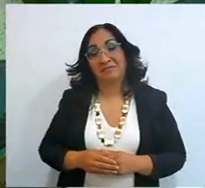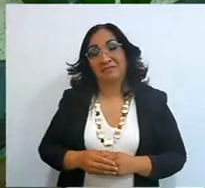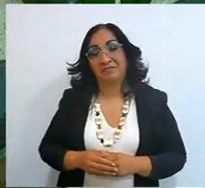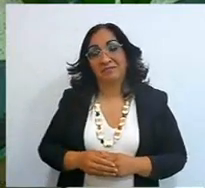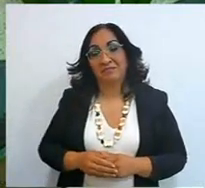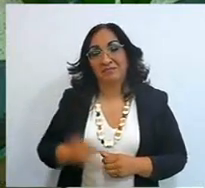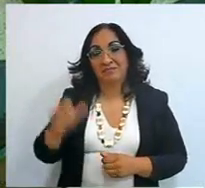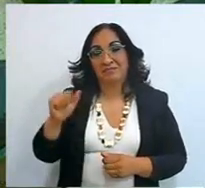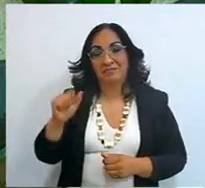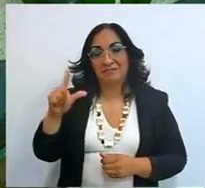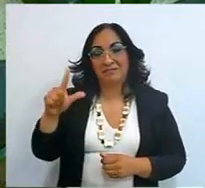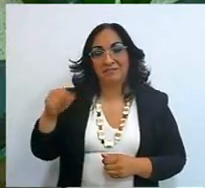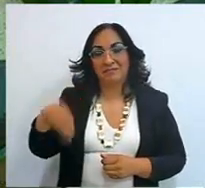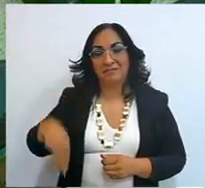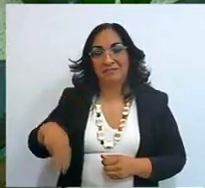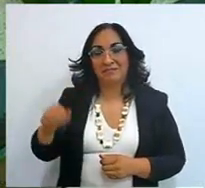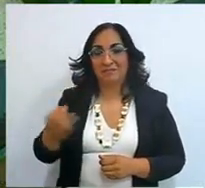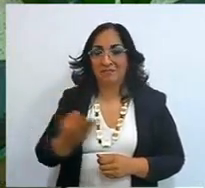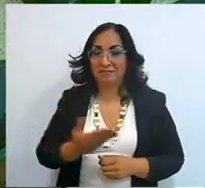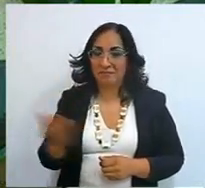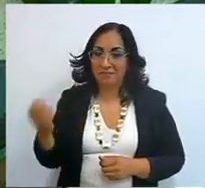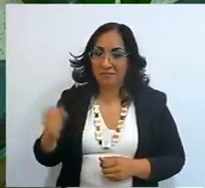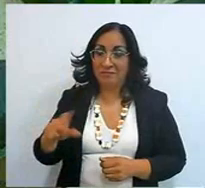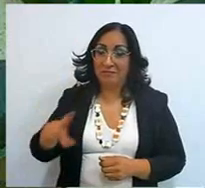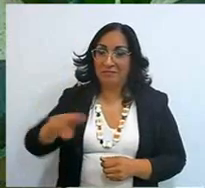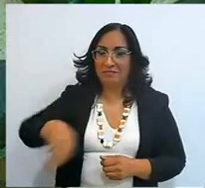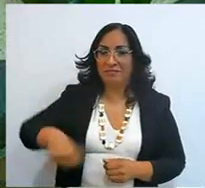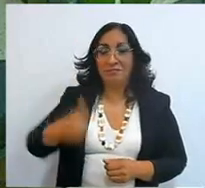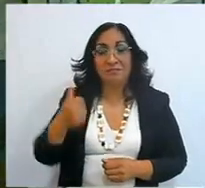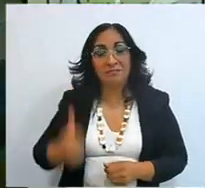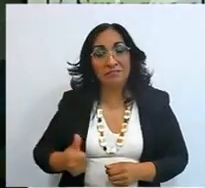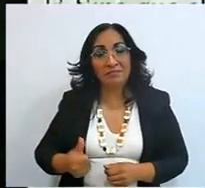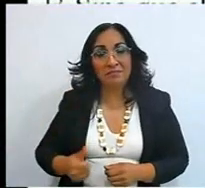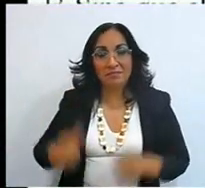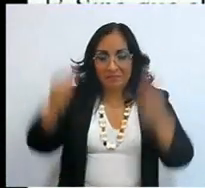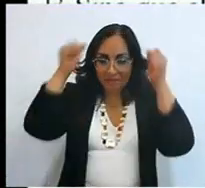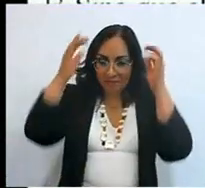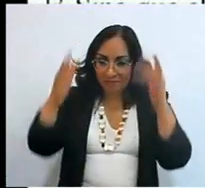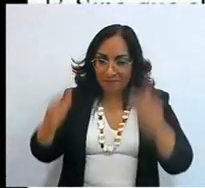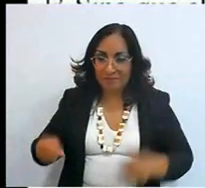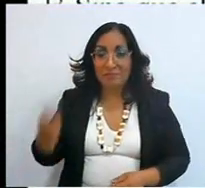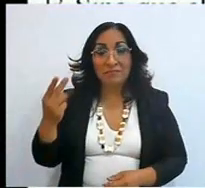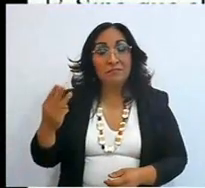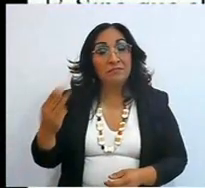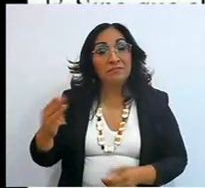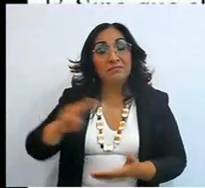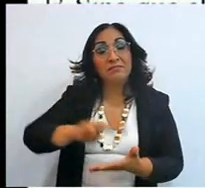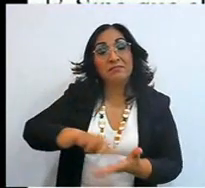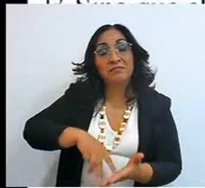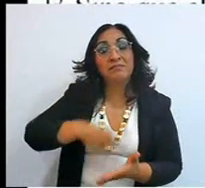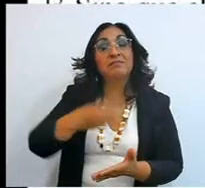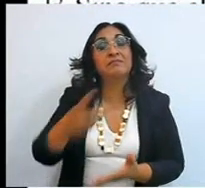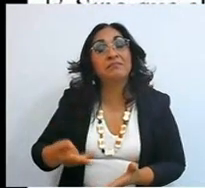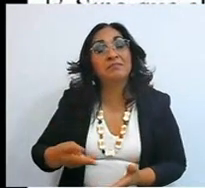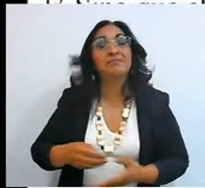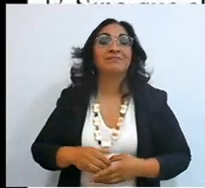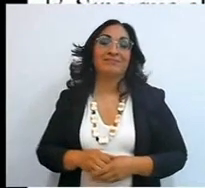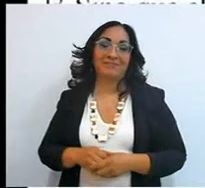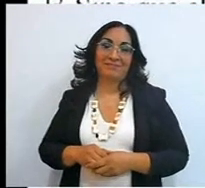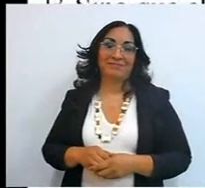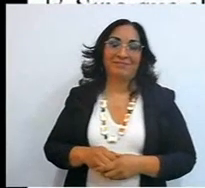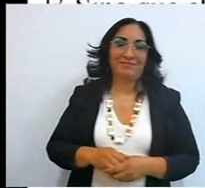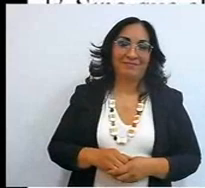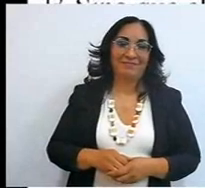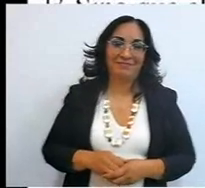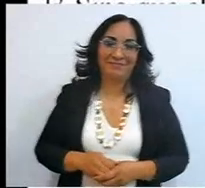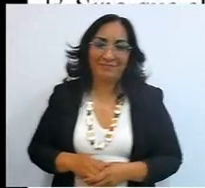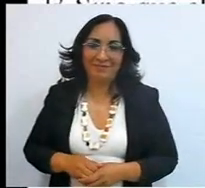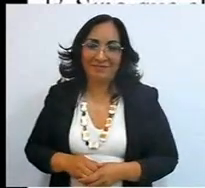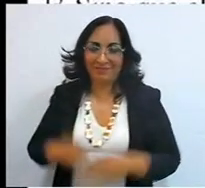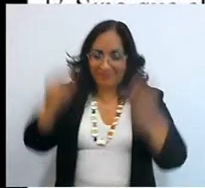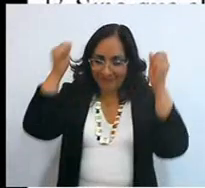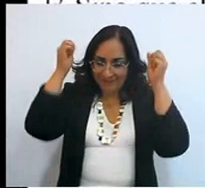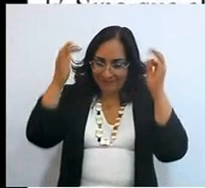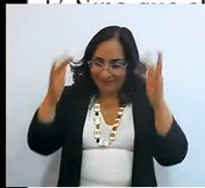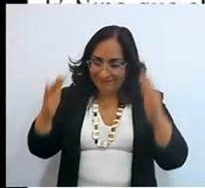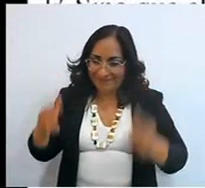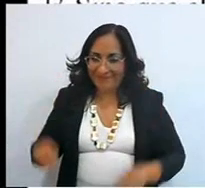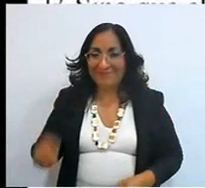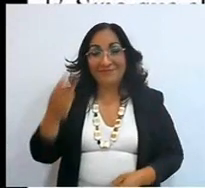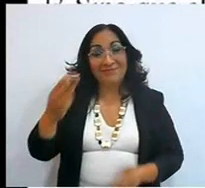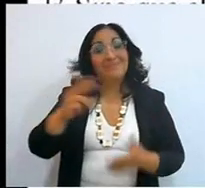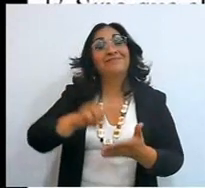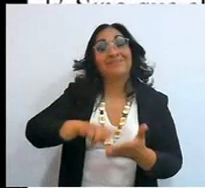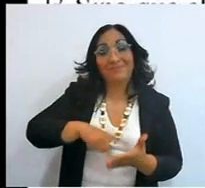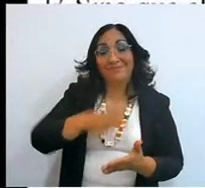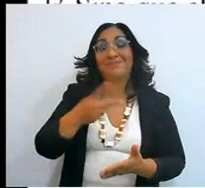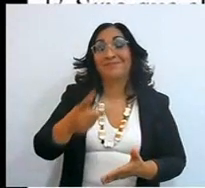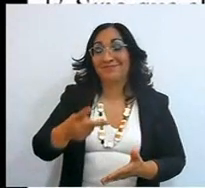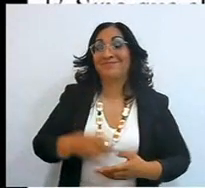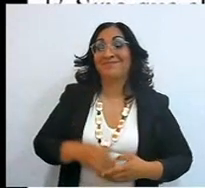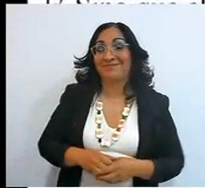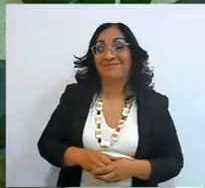Psalm 94:12 blessed, for those who do not know, blessed is blessed three times,